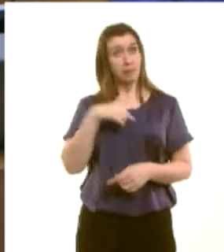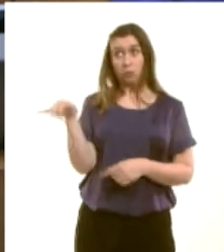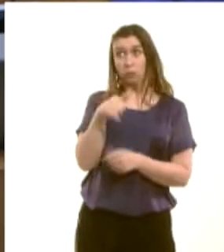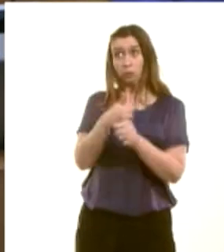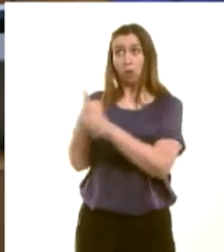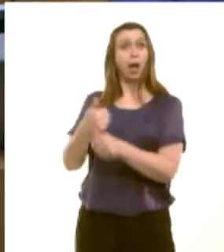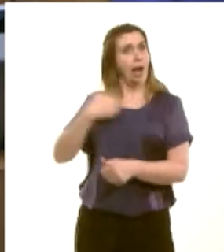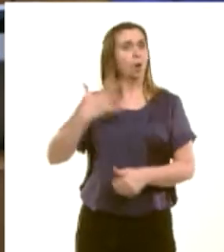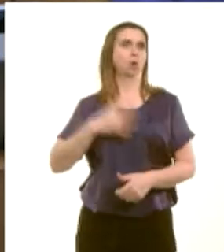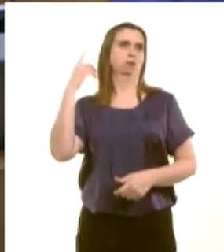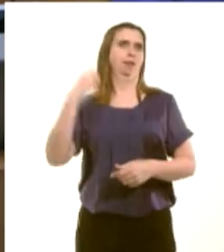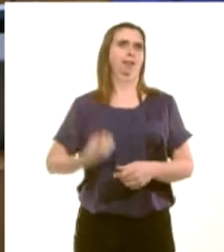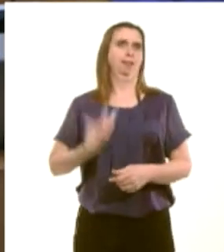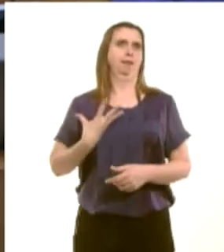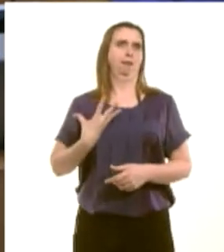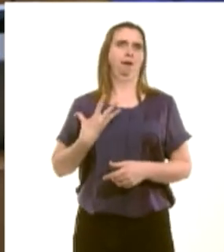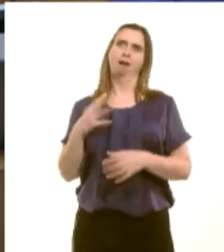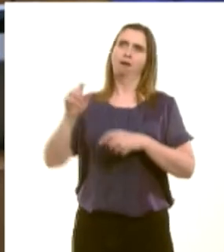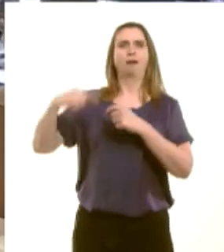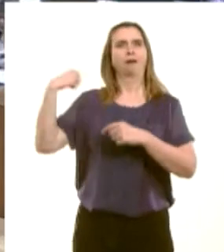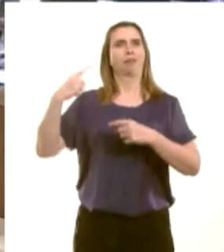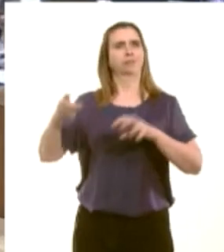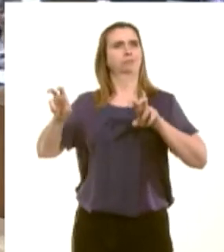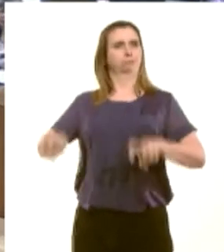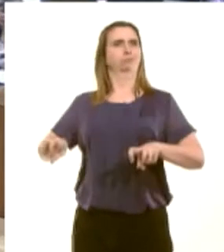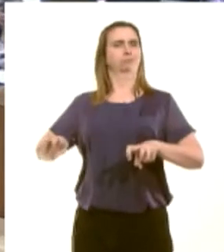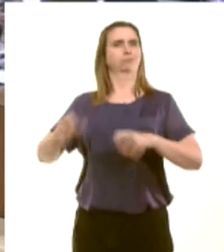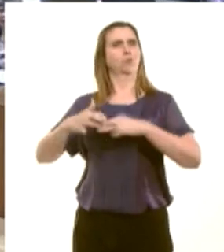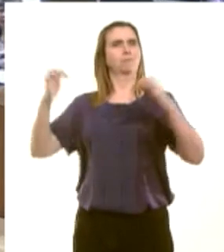in London. There we areóthereís coming down on the side of what we want on these benches.